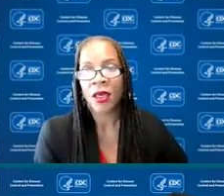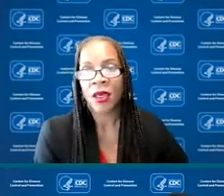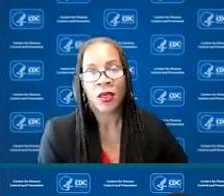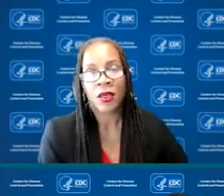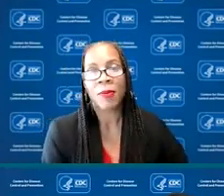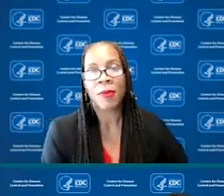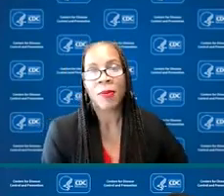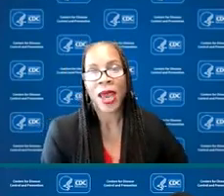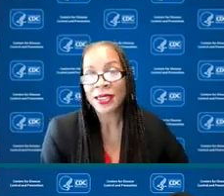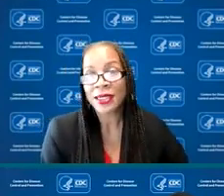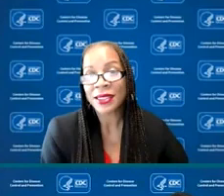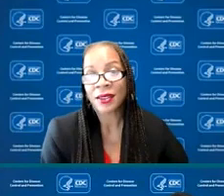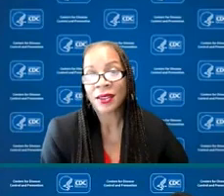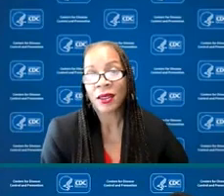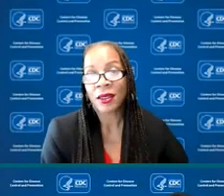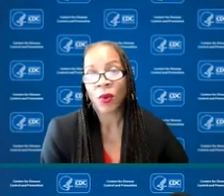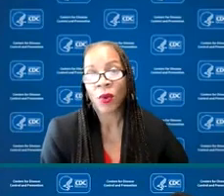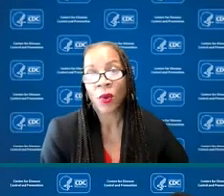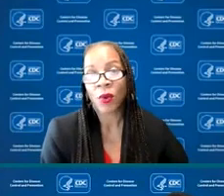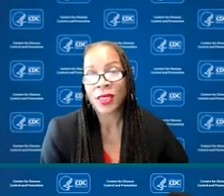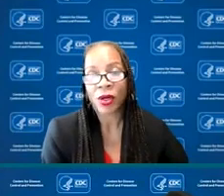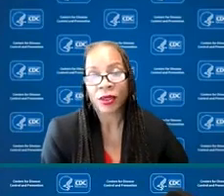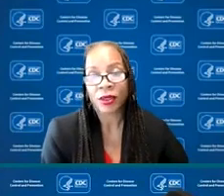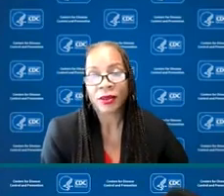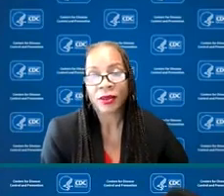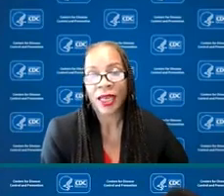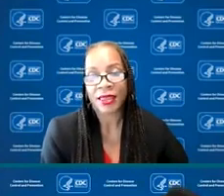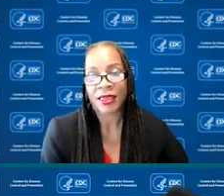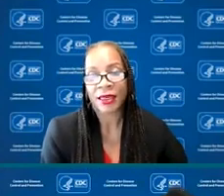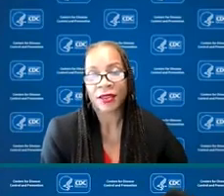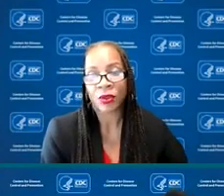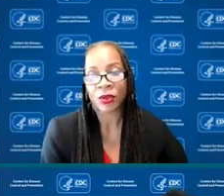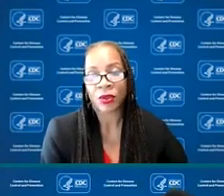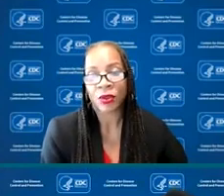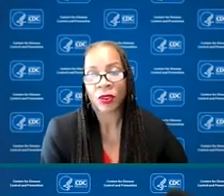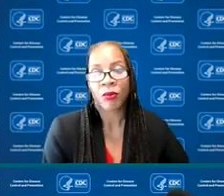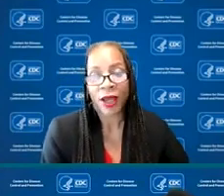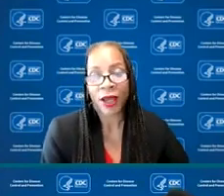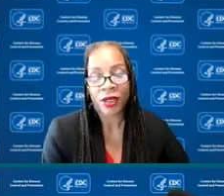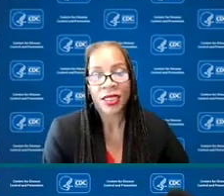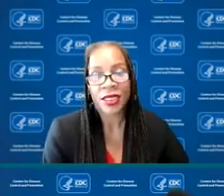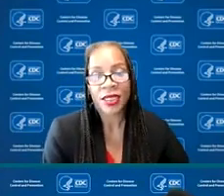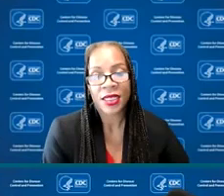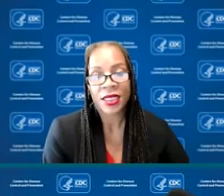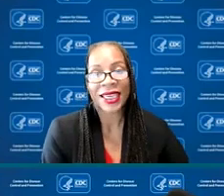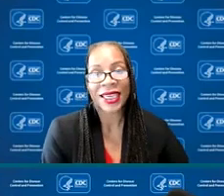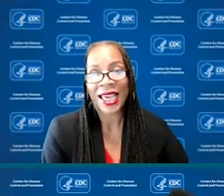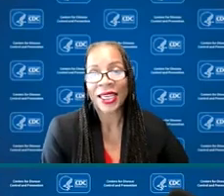about impact. What’s going to be most important, I think, is critical, priorities, and getting the